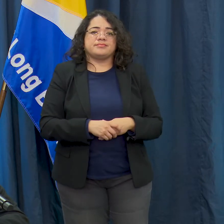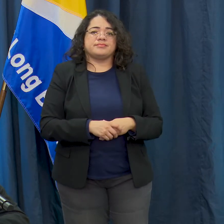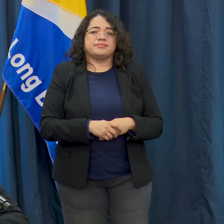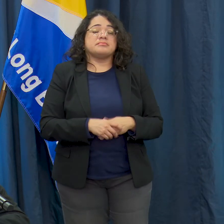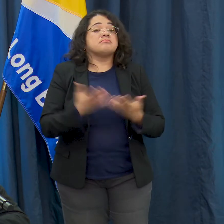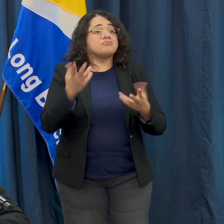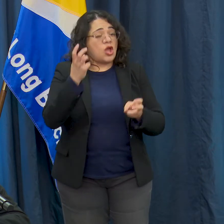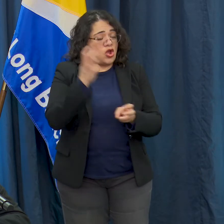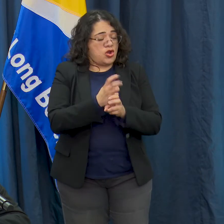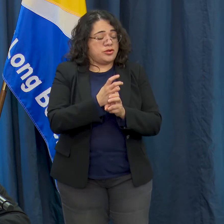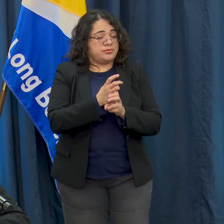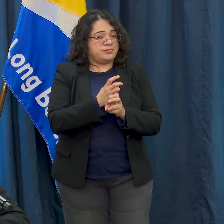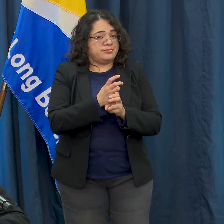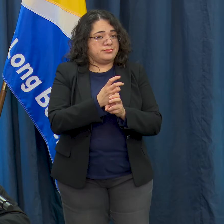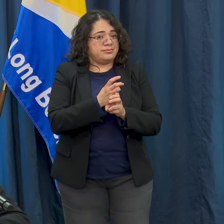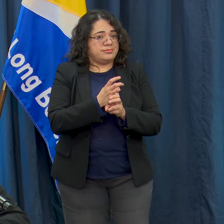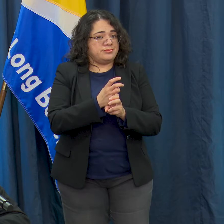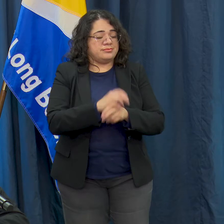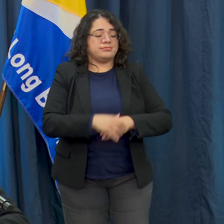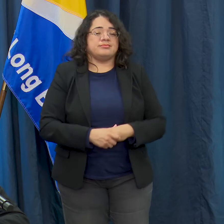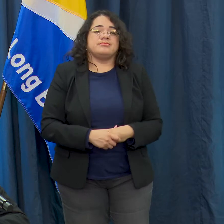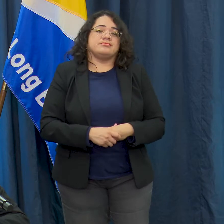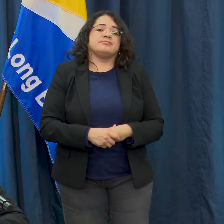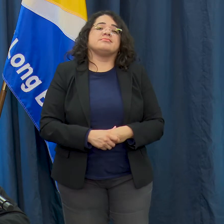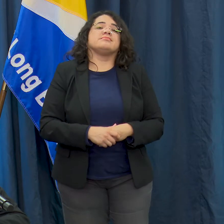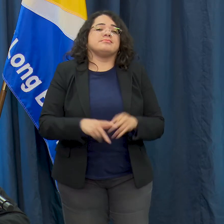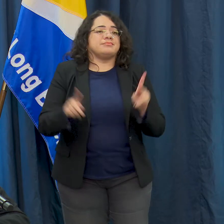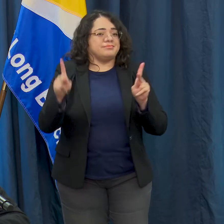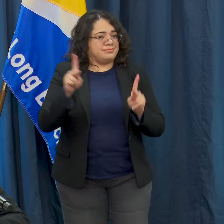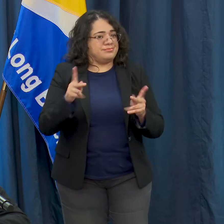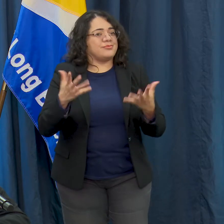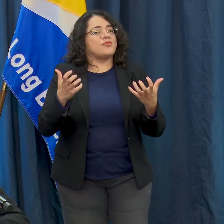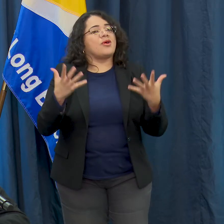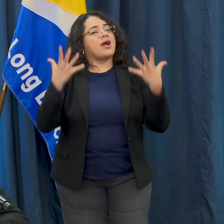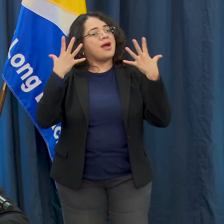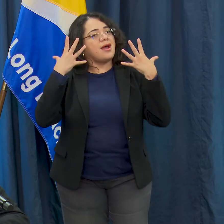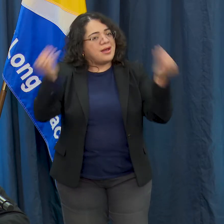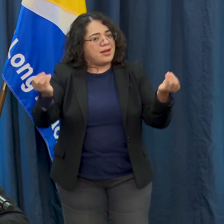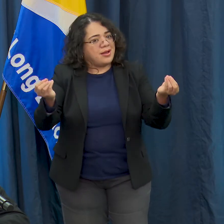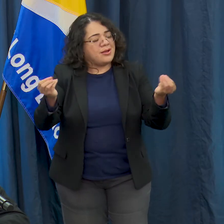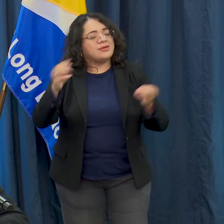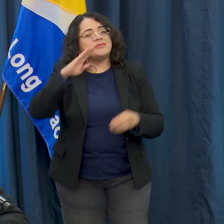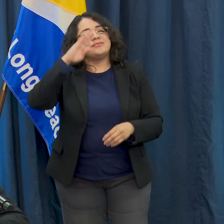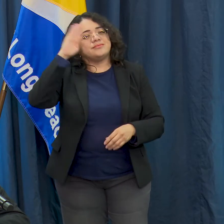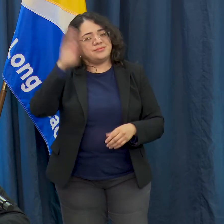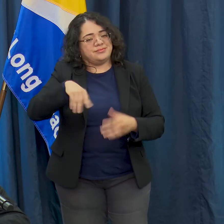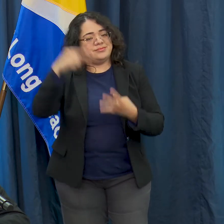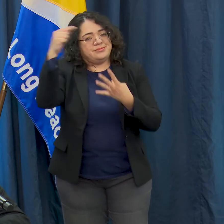hard and people want to go and do those activities but it's just too